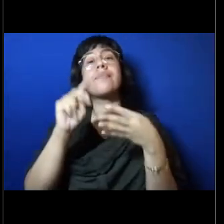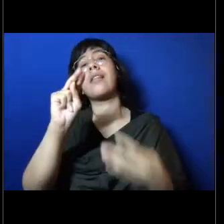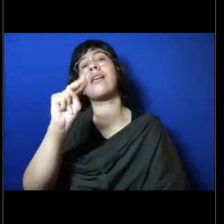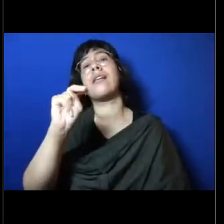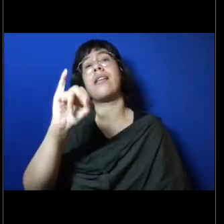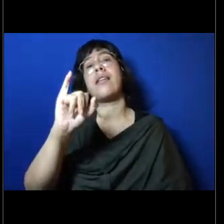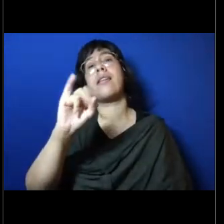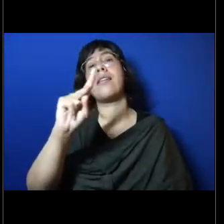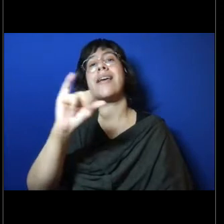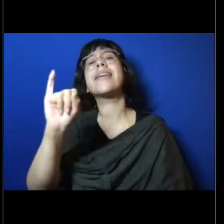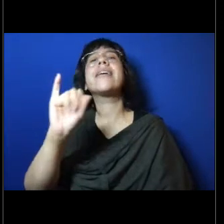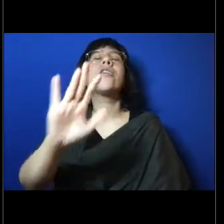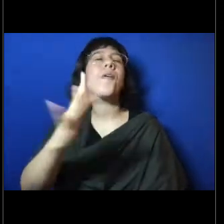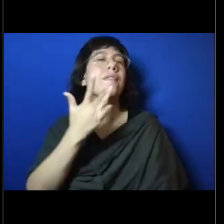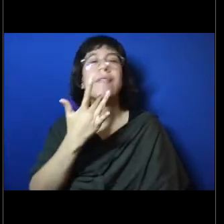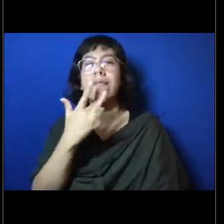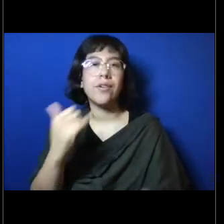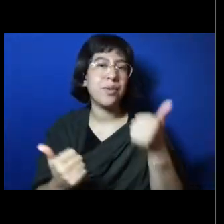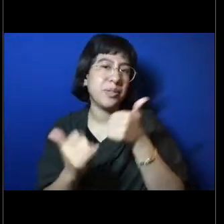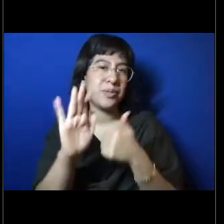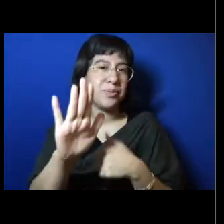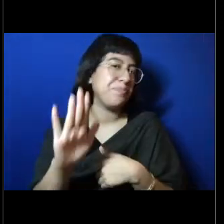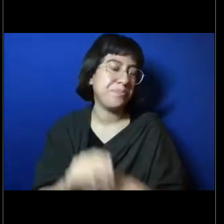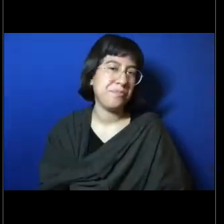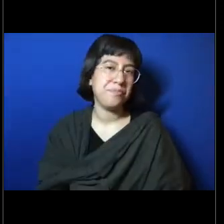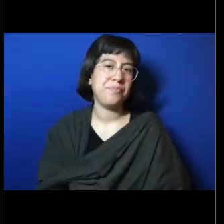what's your favorite animal that lives in the kelp forest?